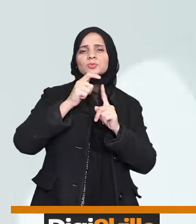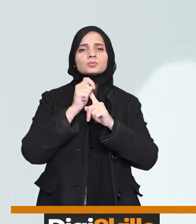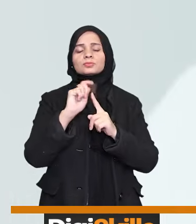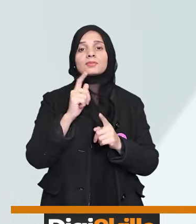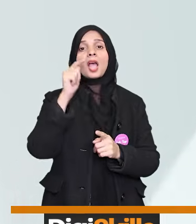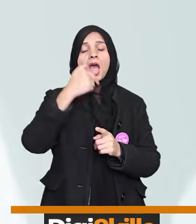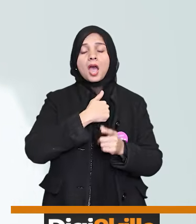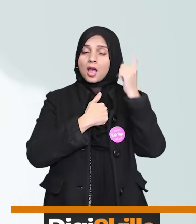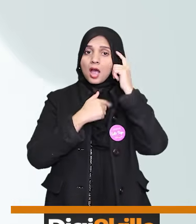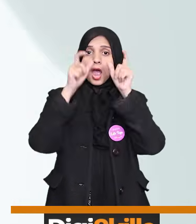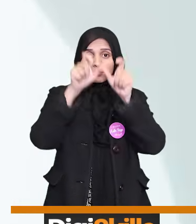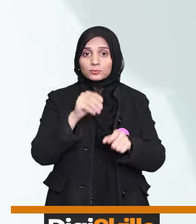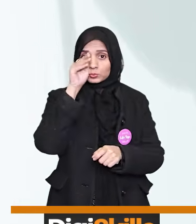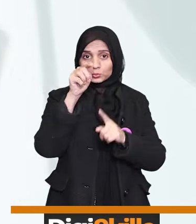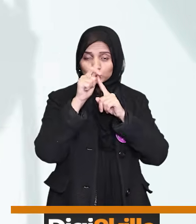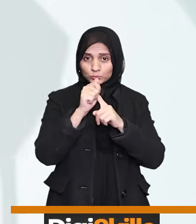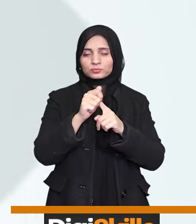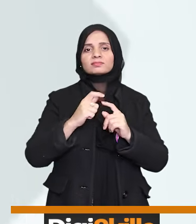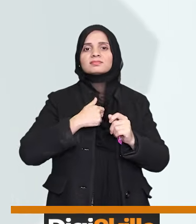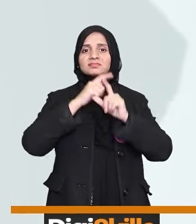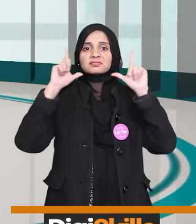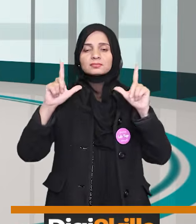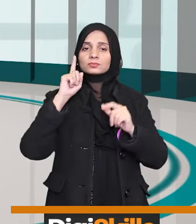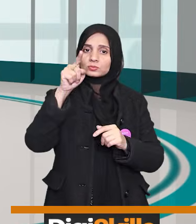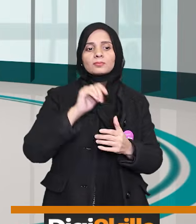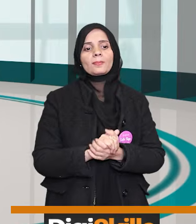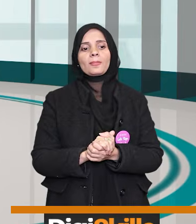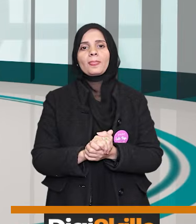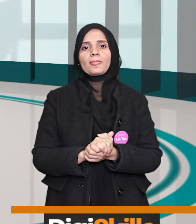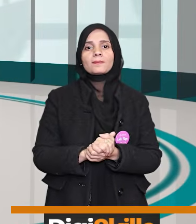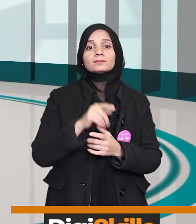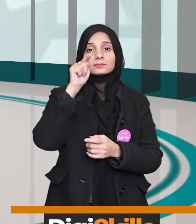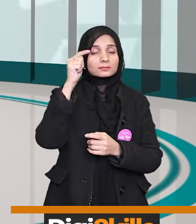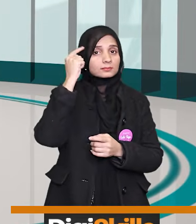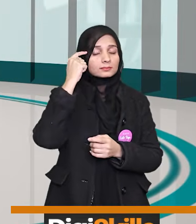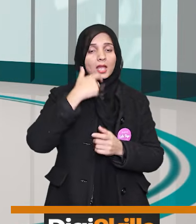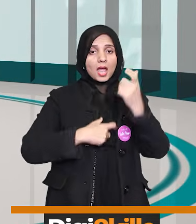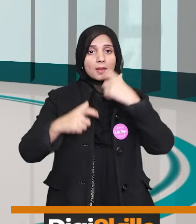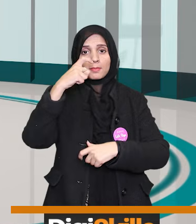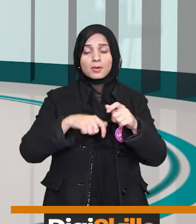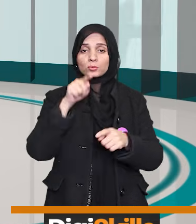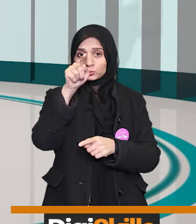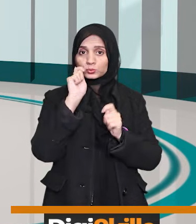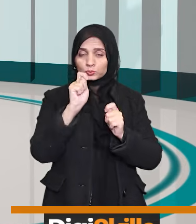Find yourself and present yourself accordingly, know yourself, know your worth.